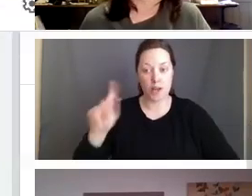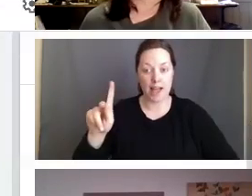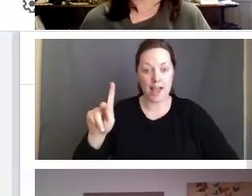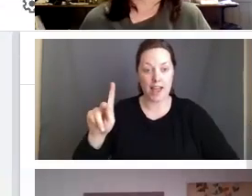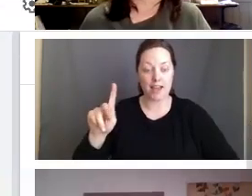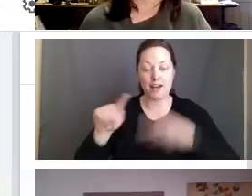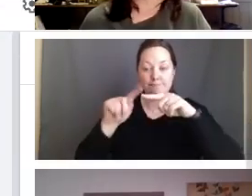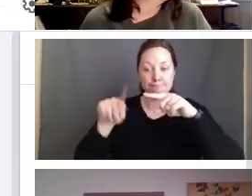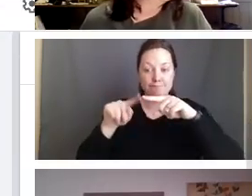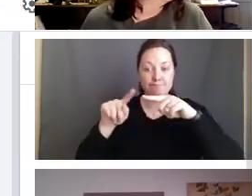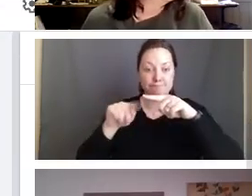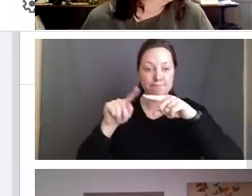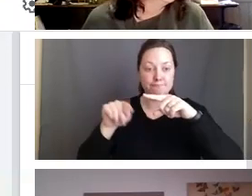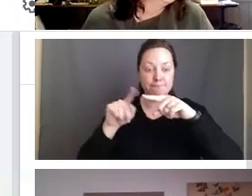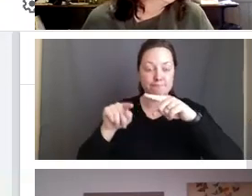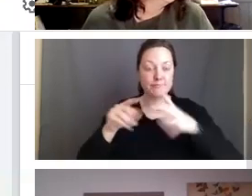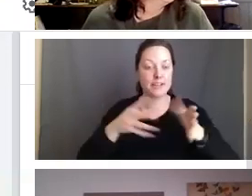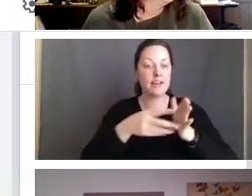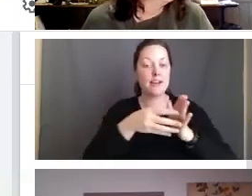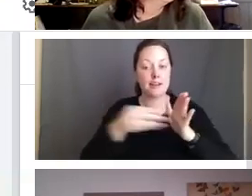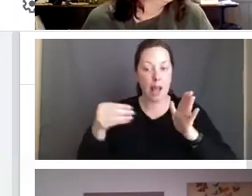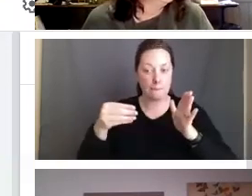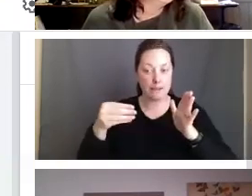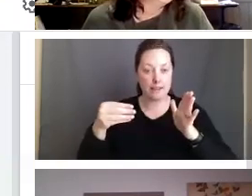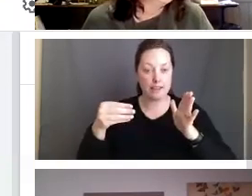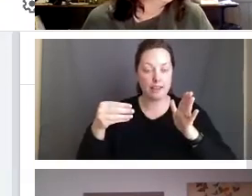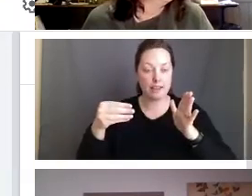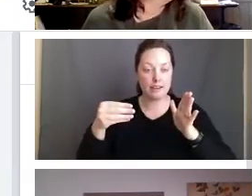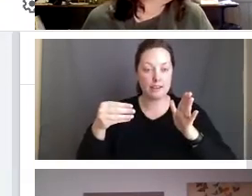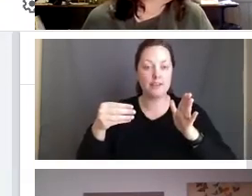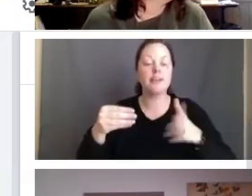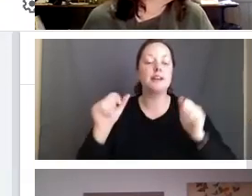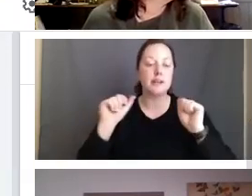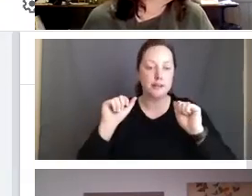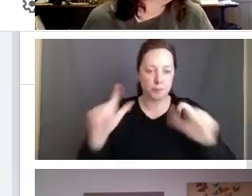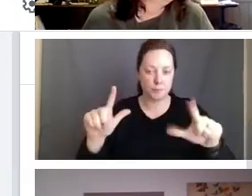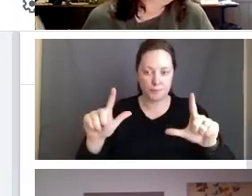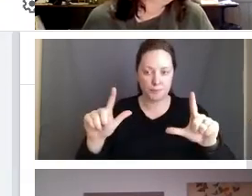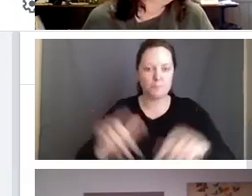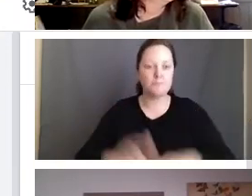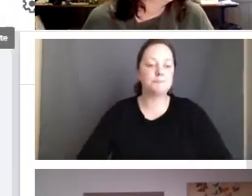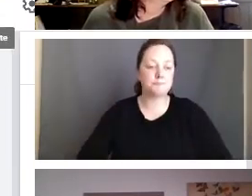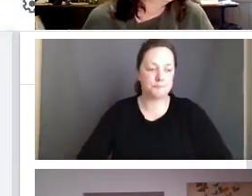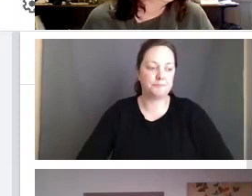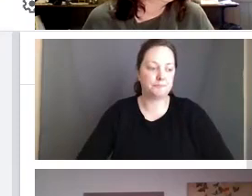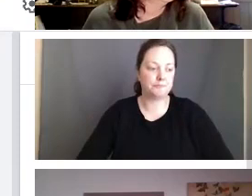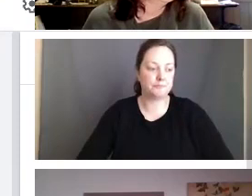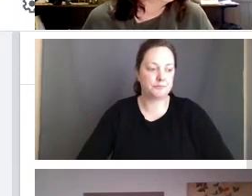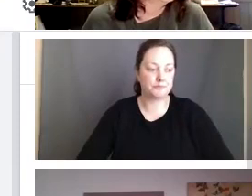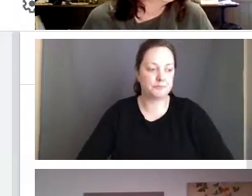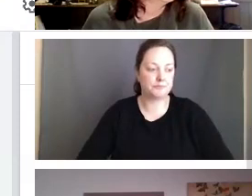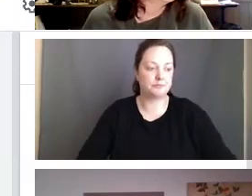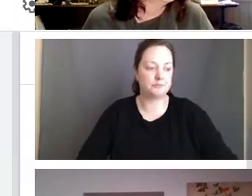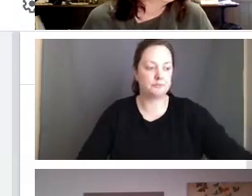It's a graphic box, with text alternative.